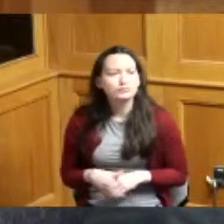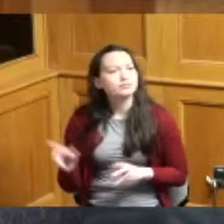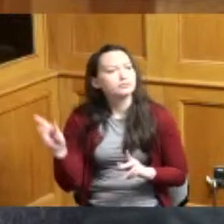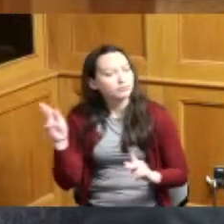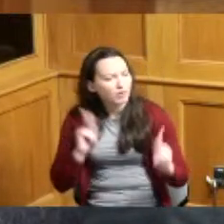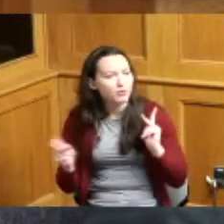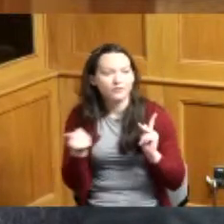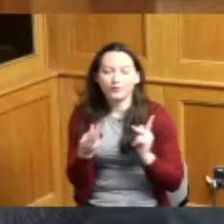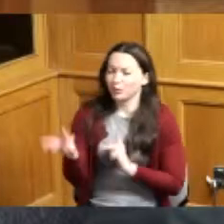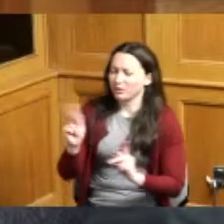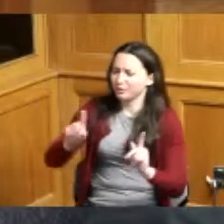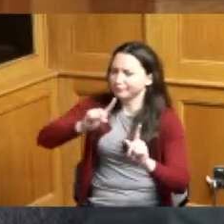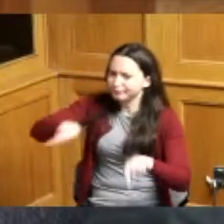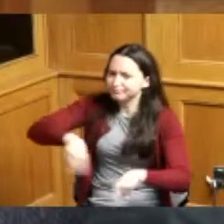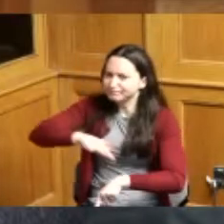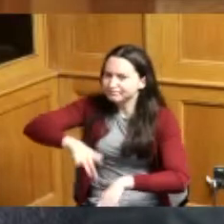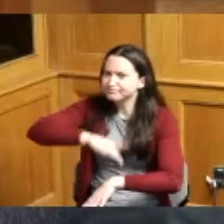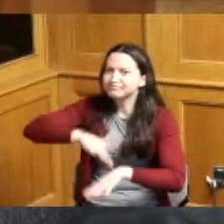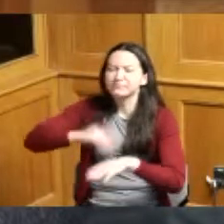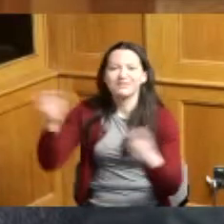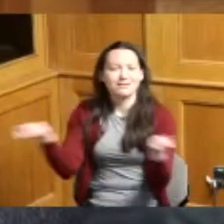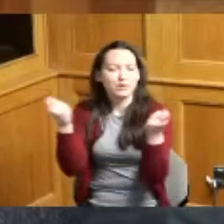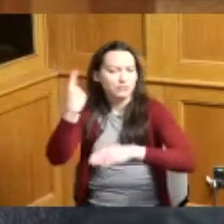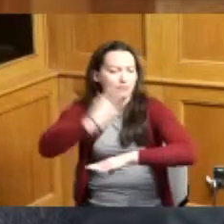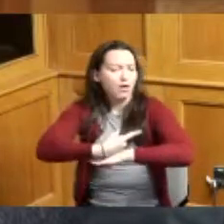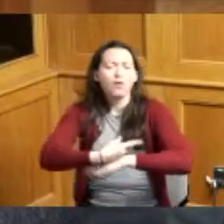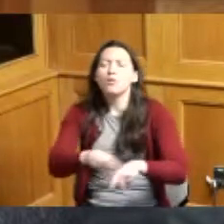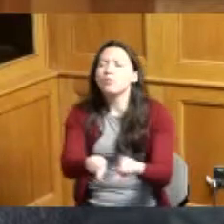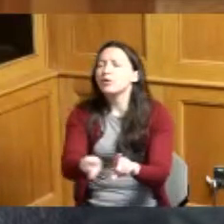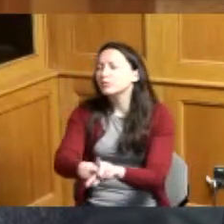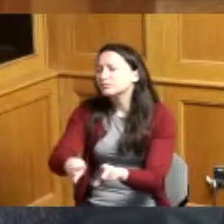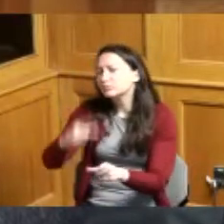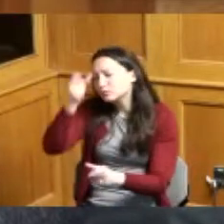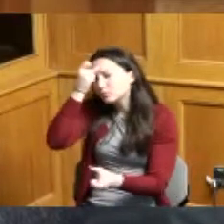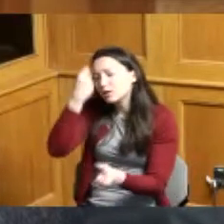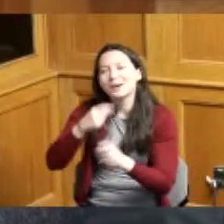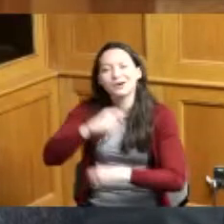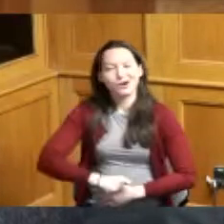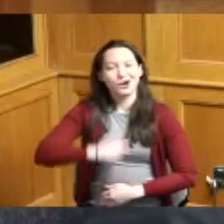couple of us were there celebrating the day there um also notable the pride flag went up yesterday